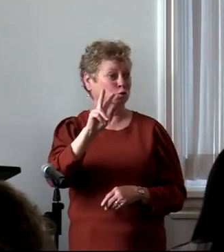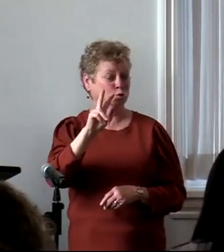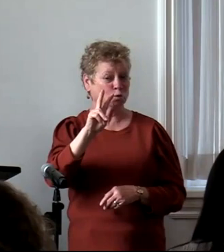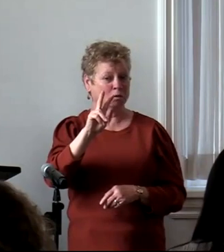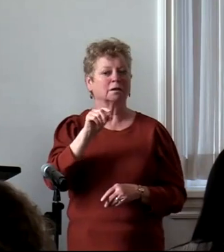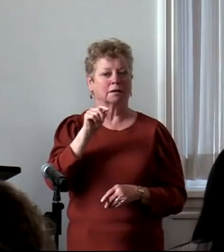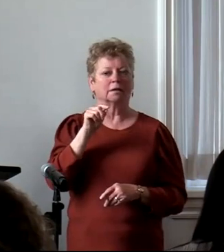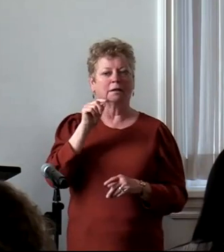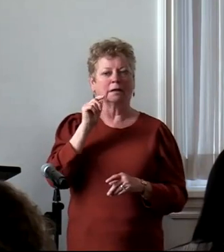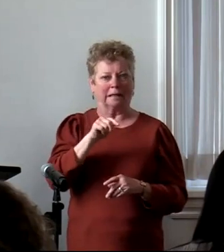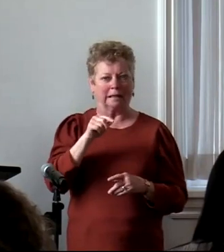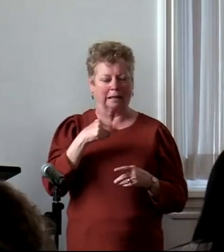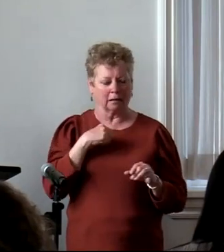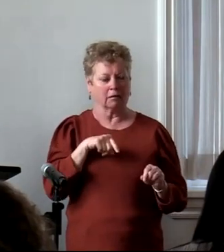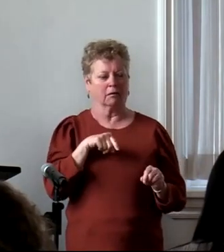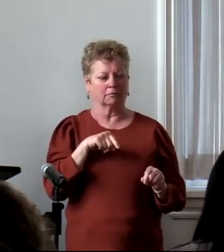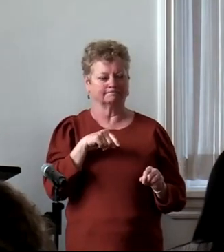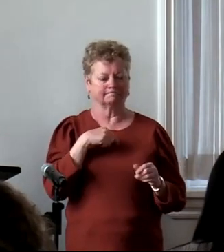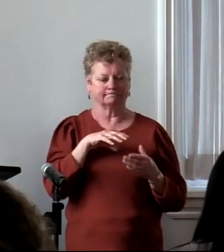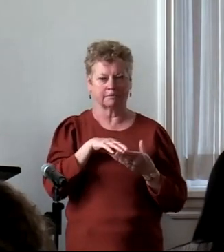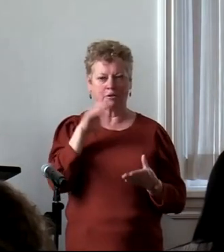slowed me down, opened my mind and softened my heart,